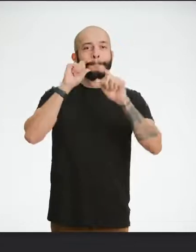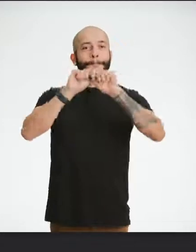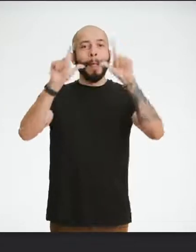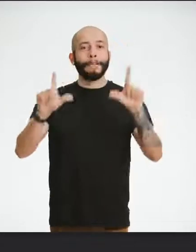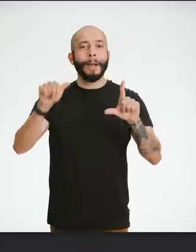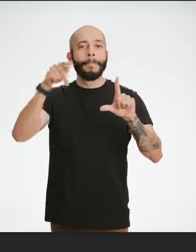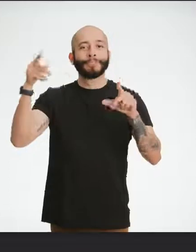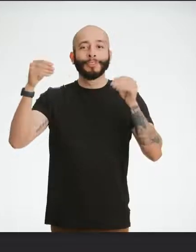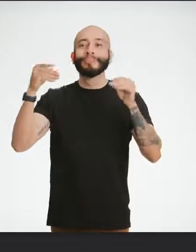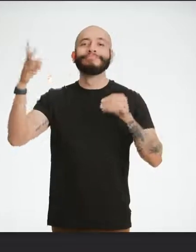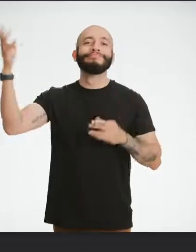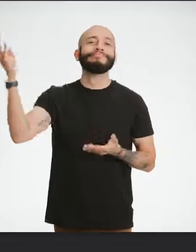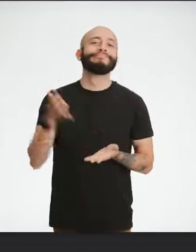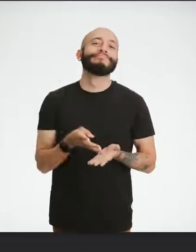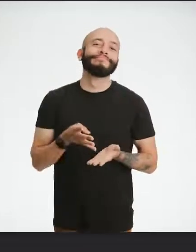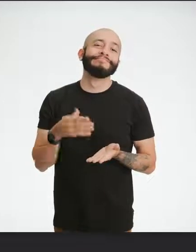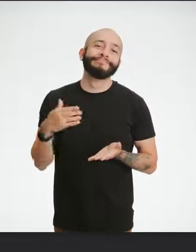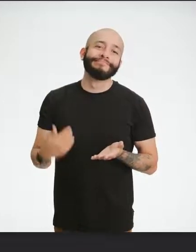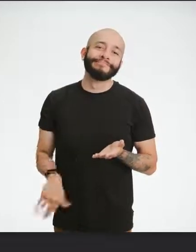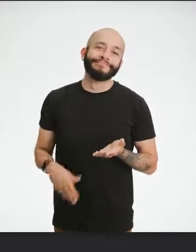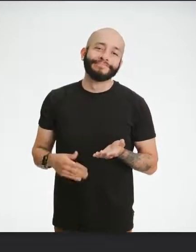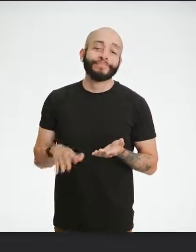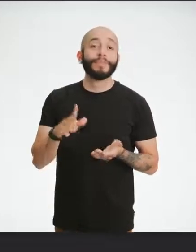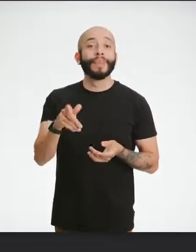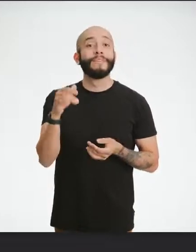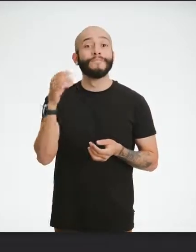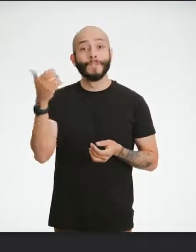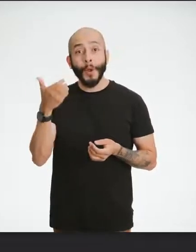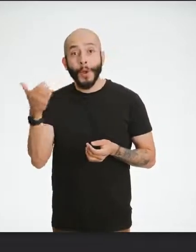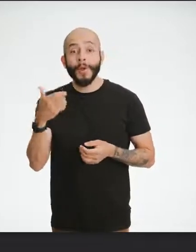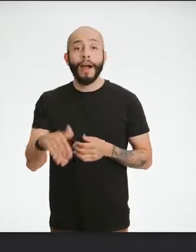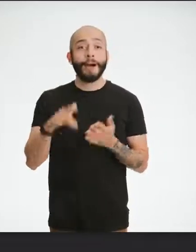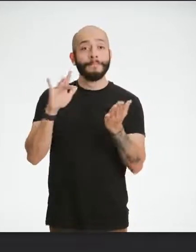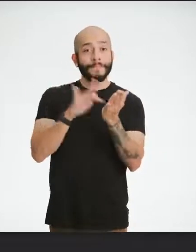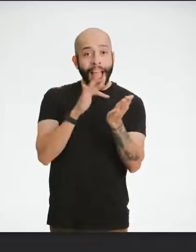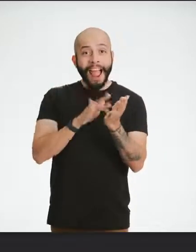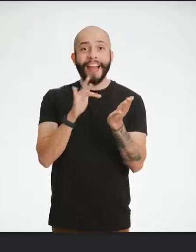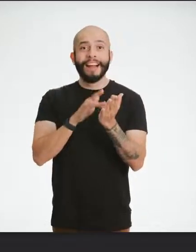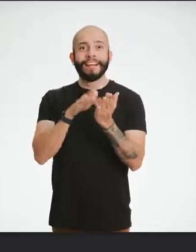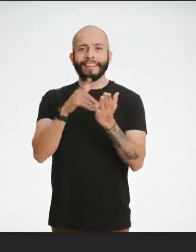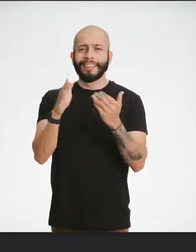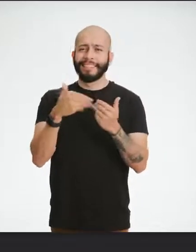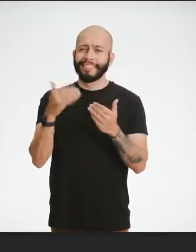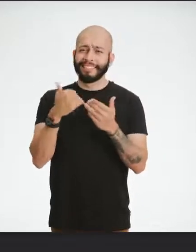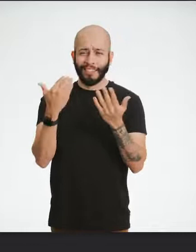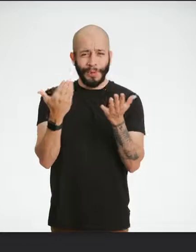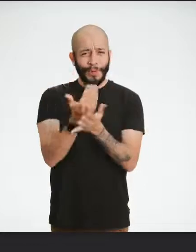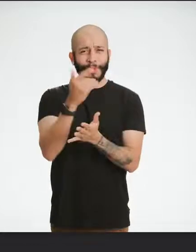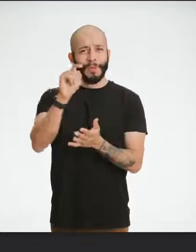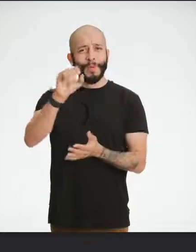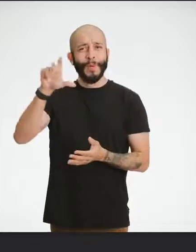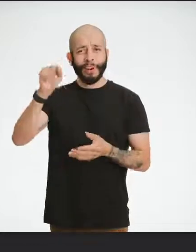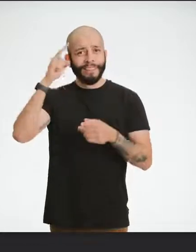it right from the App Store. Now, for Phone and iPad, there are new tools for advertisers.